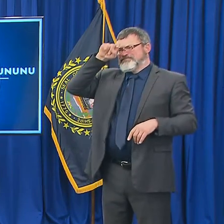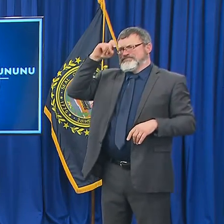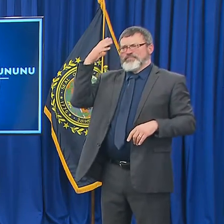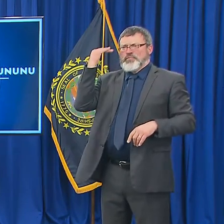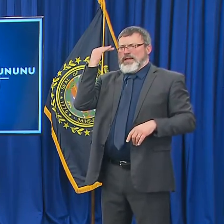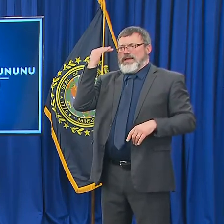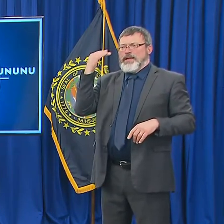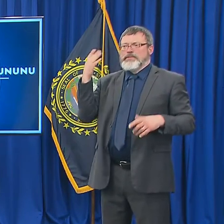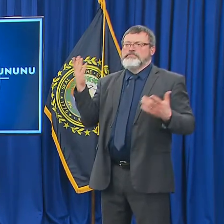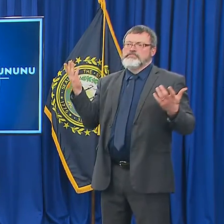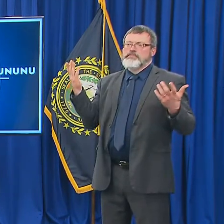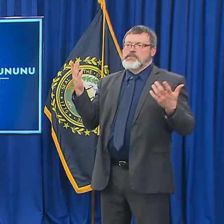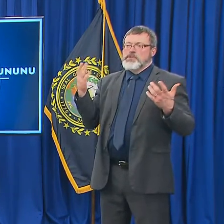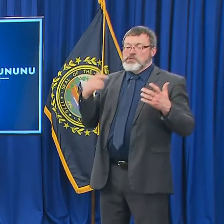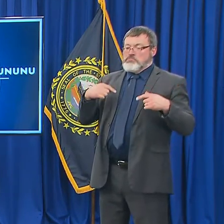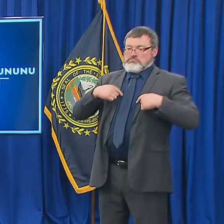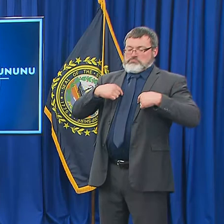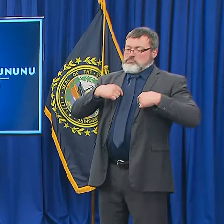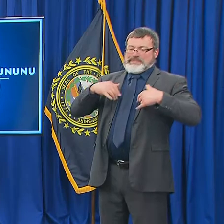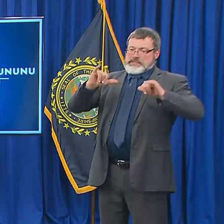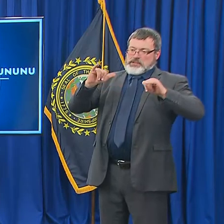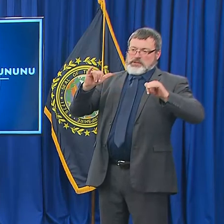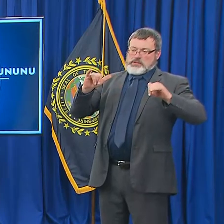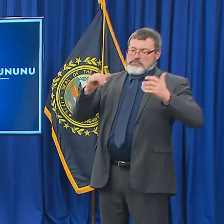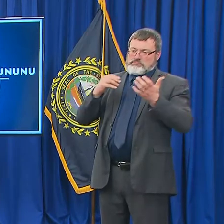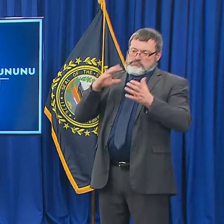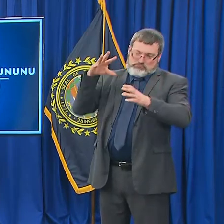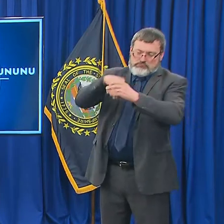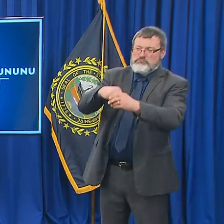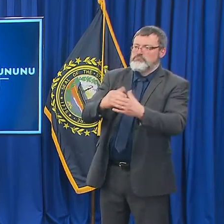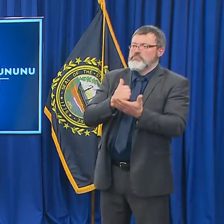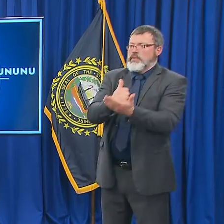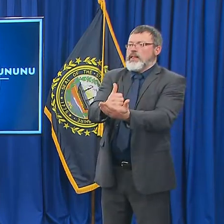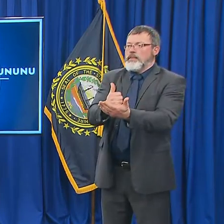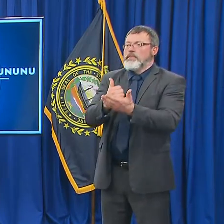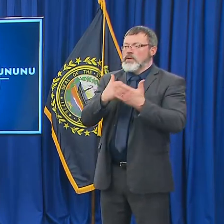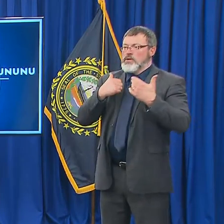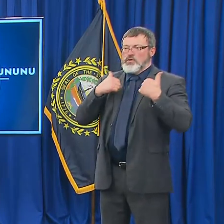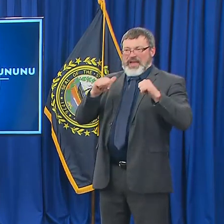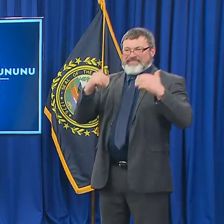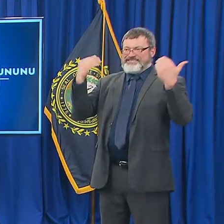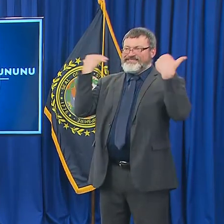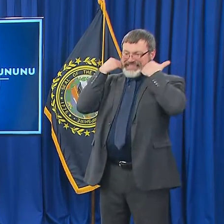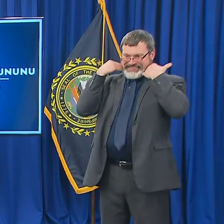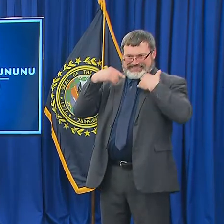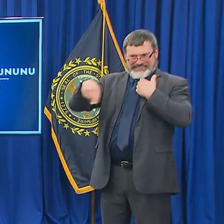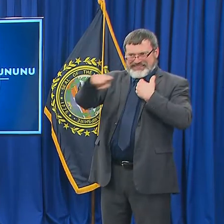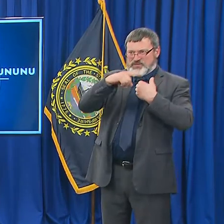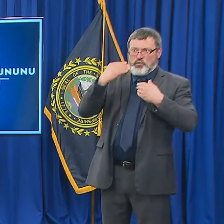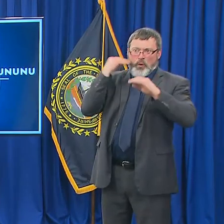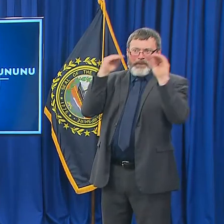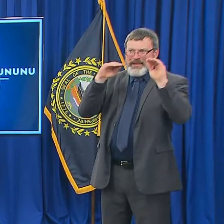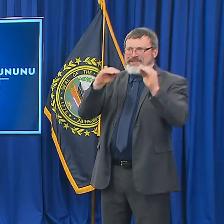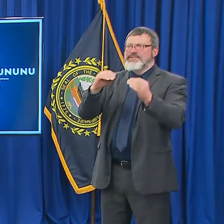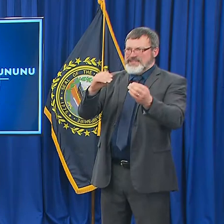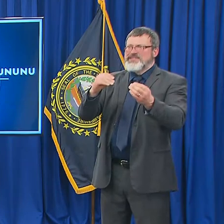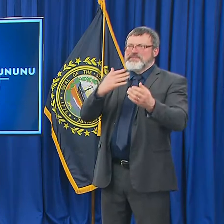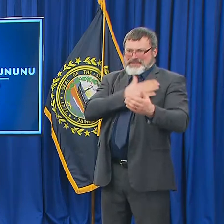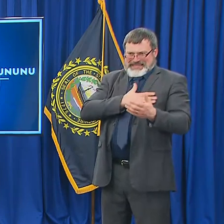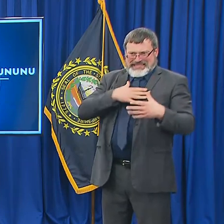A lot of people to tackle that issue. But you've only given them three weeks. Now I know both of them are probably not traveling outside of the state for the holidays,